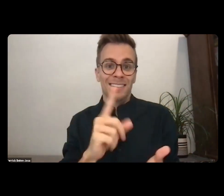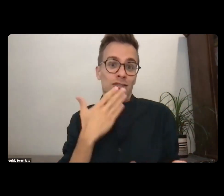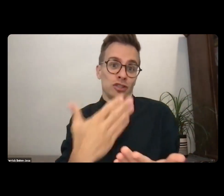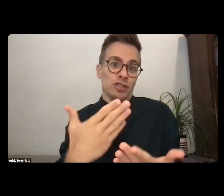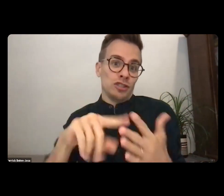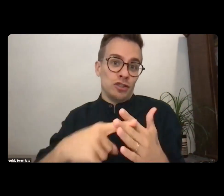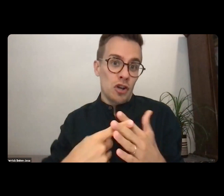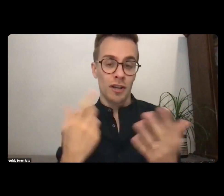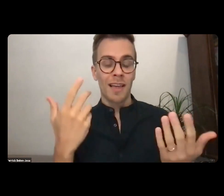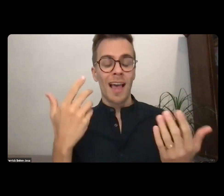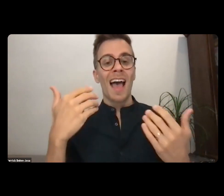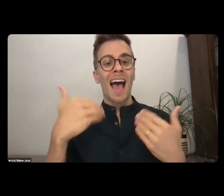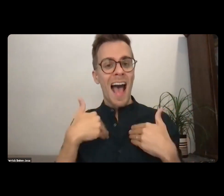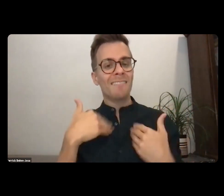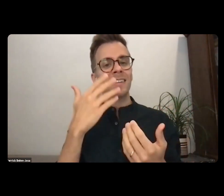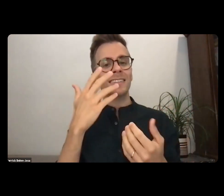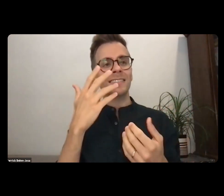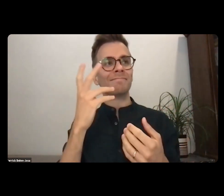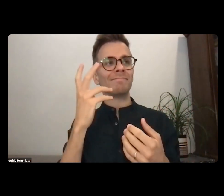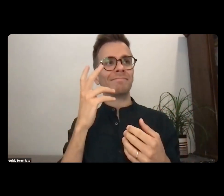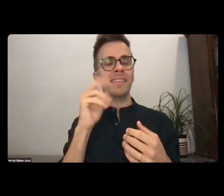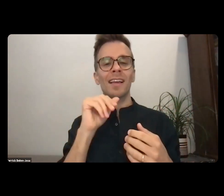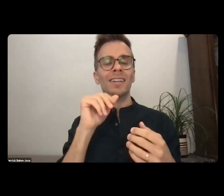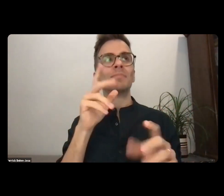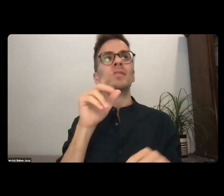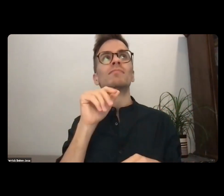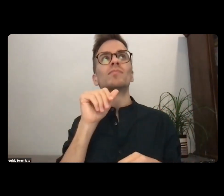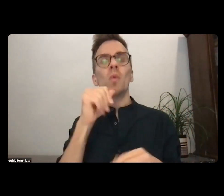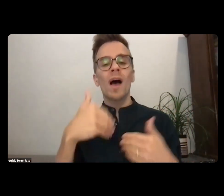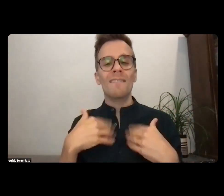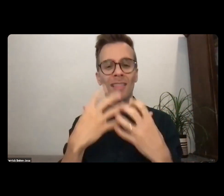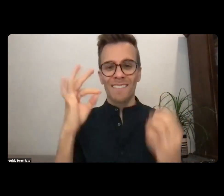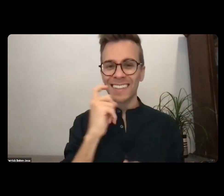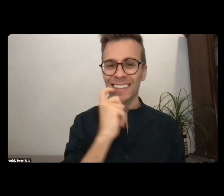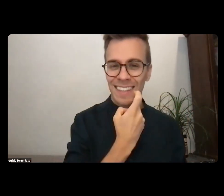In terms of the cultural plan, it's a good start. There are different perspectives on it.